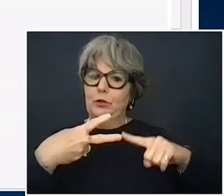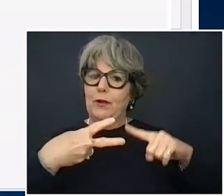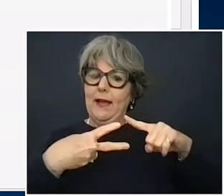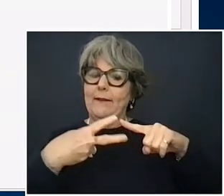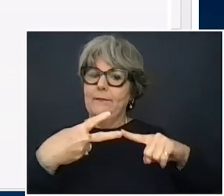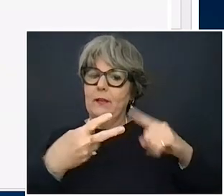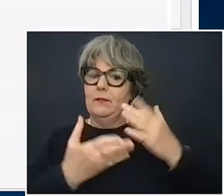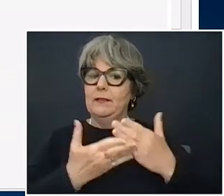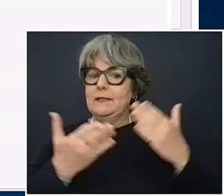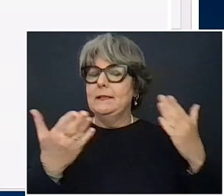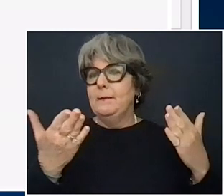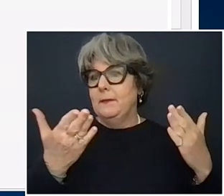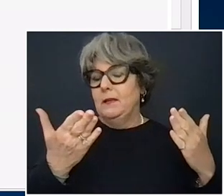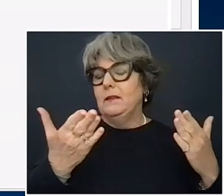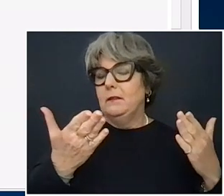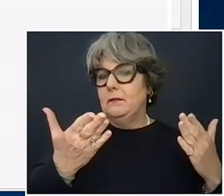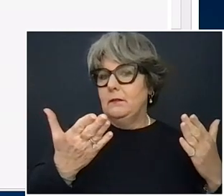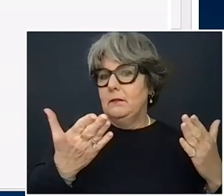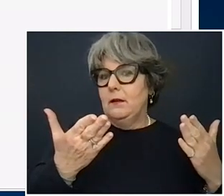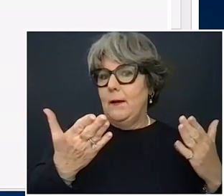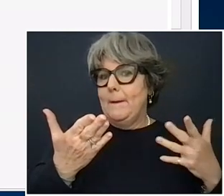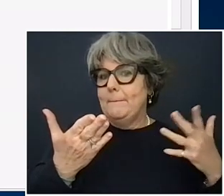is looked at across the-